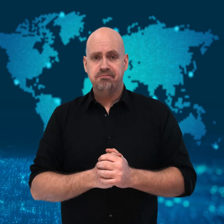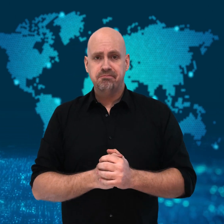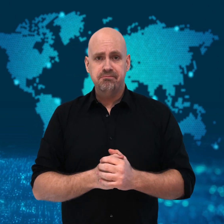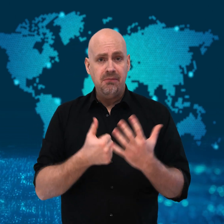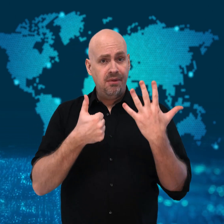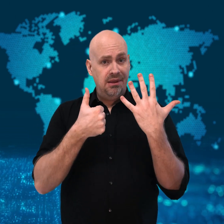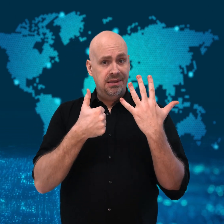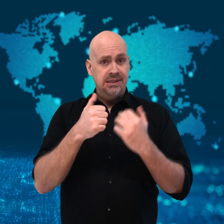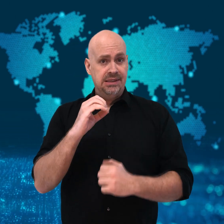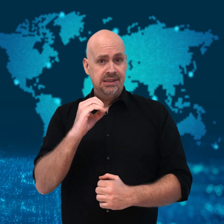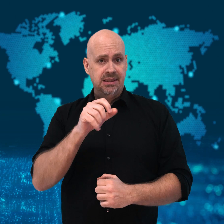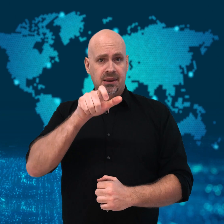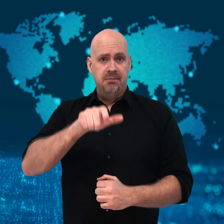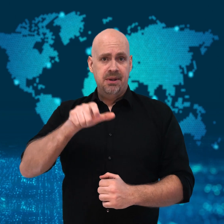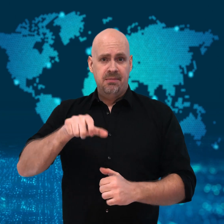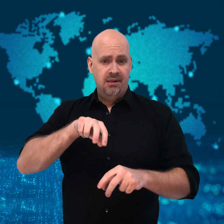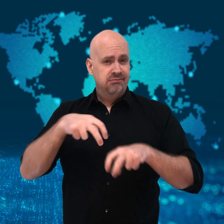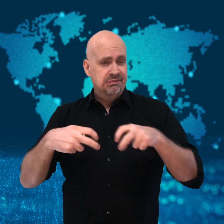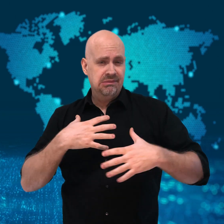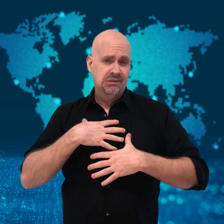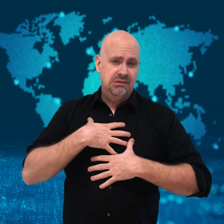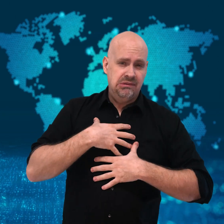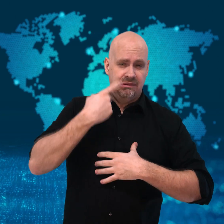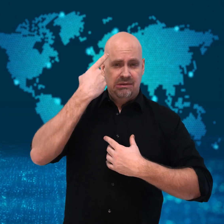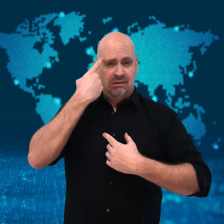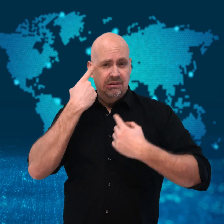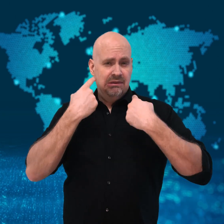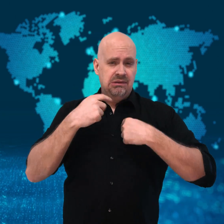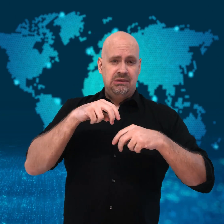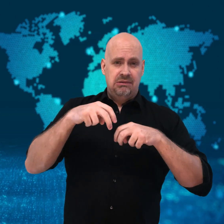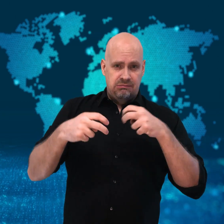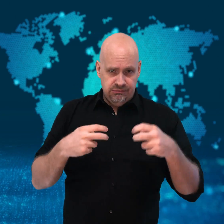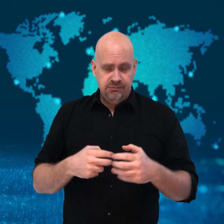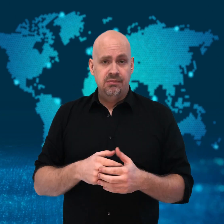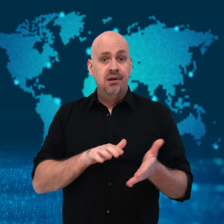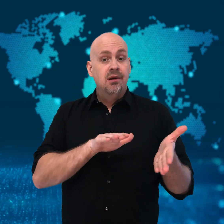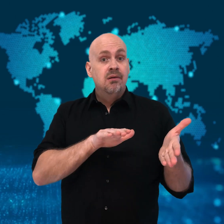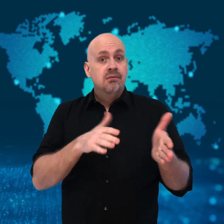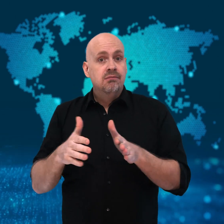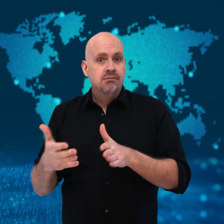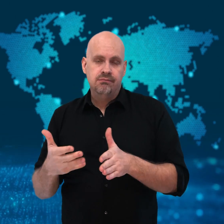Two of the explosions were so powerful that they could be seen